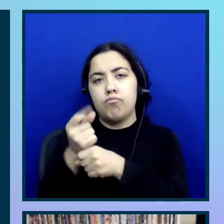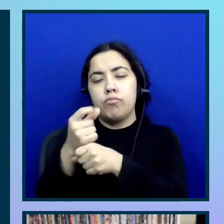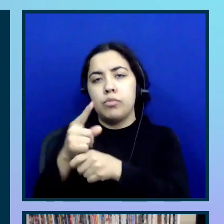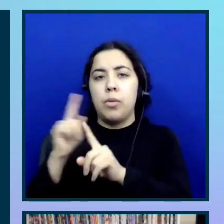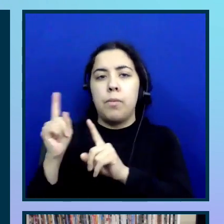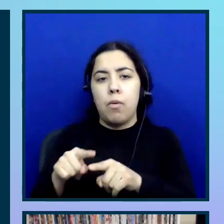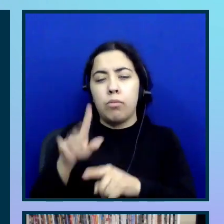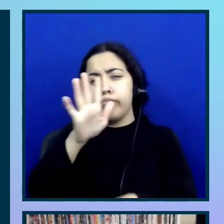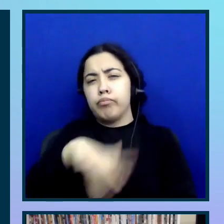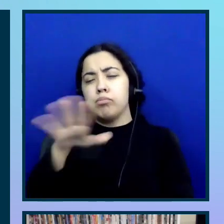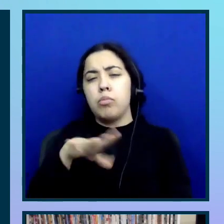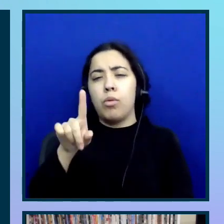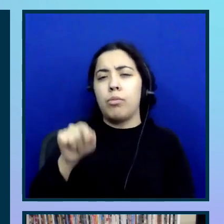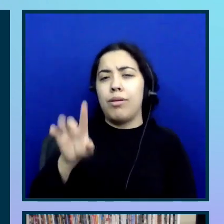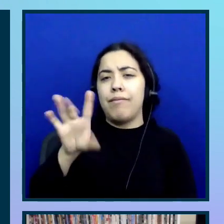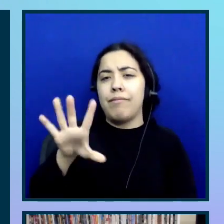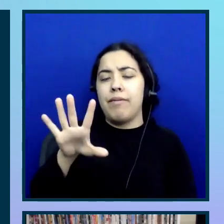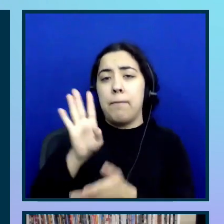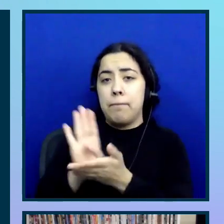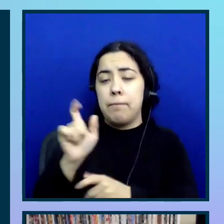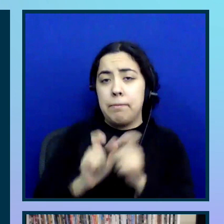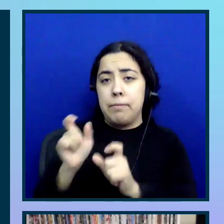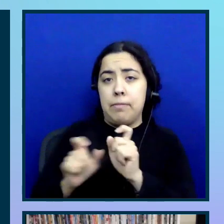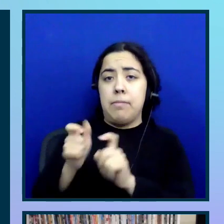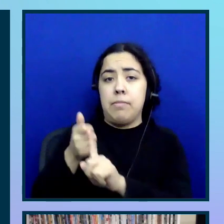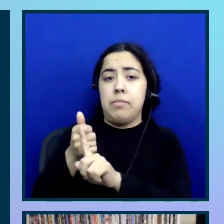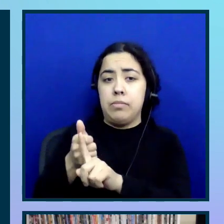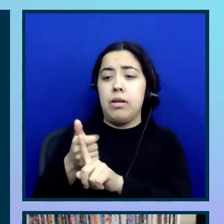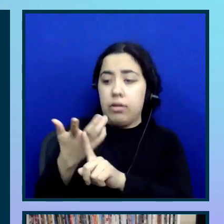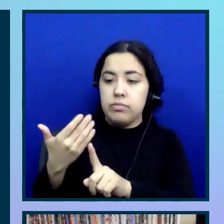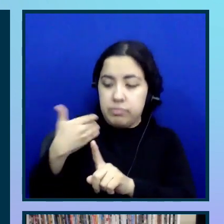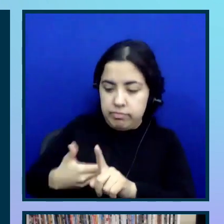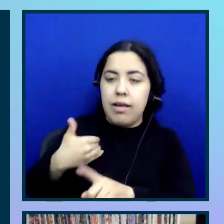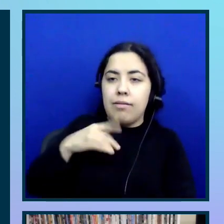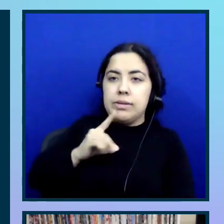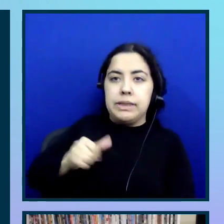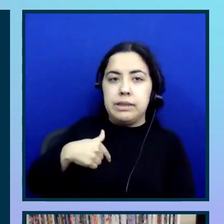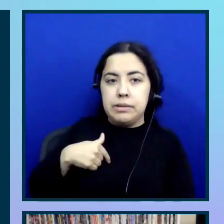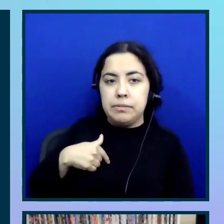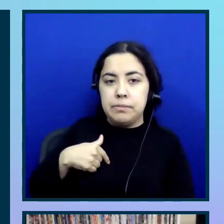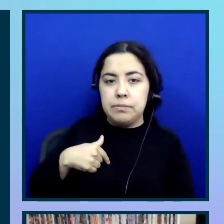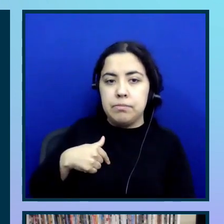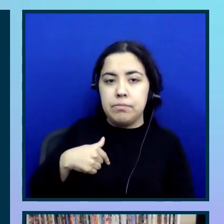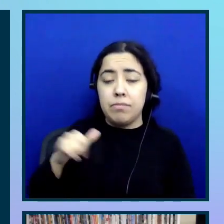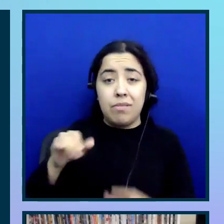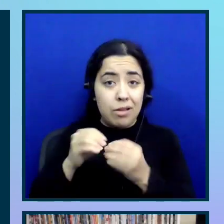there's an estimated 1.85 billion people who identify as having disability. And this number does not include those